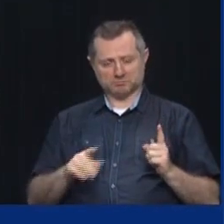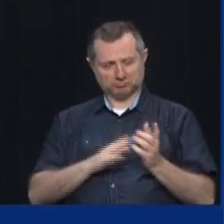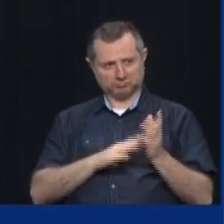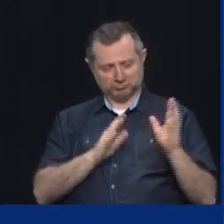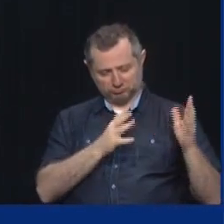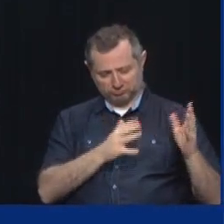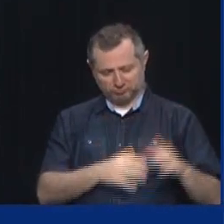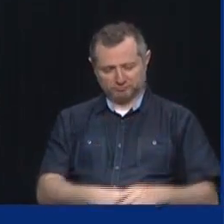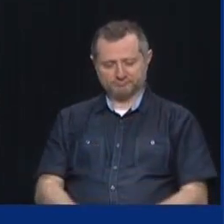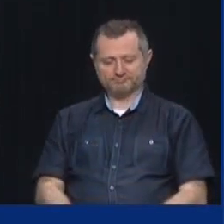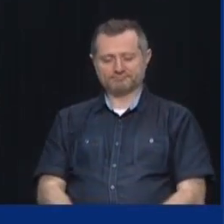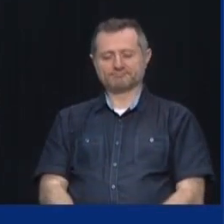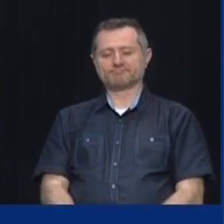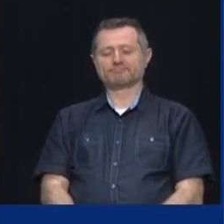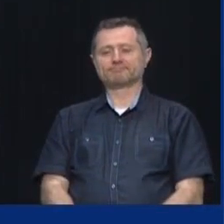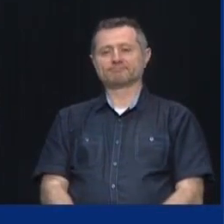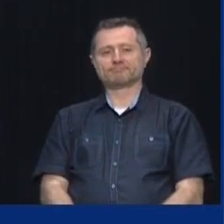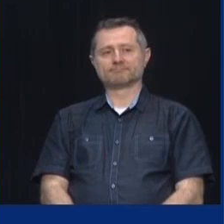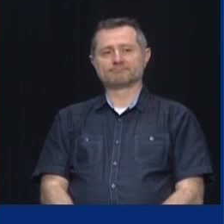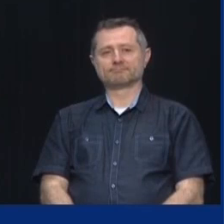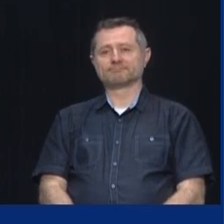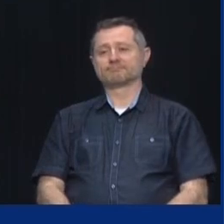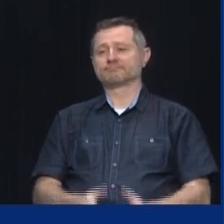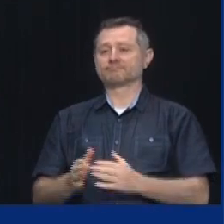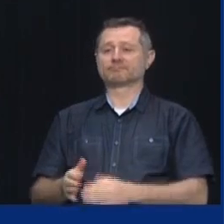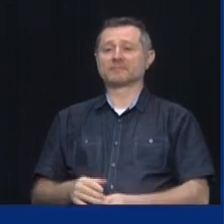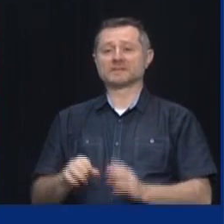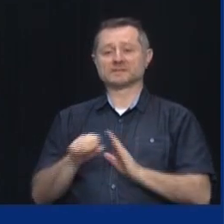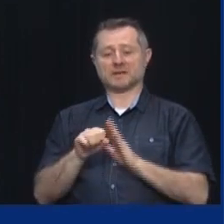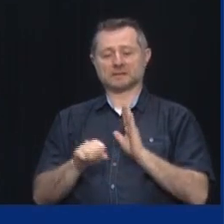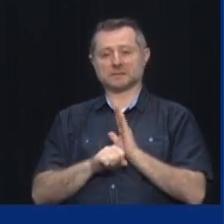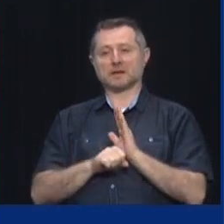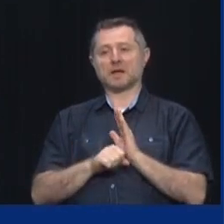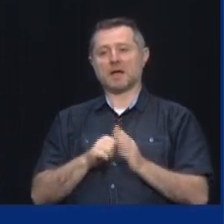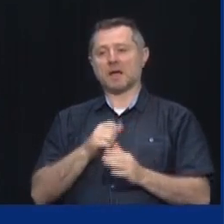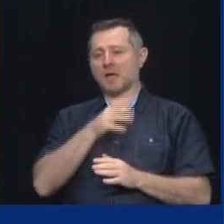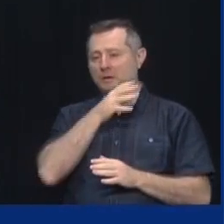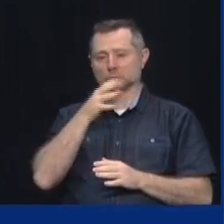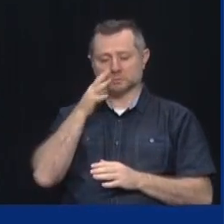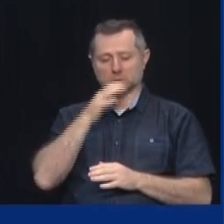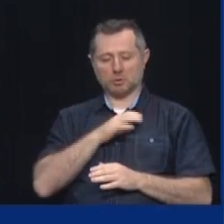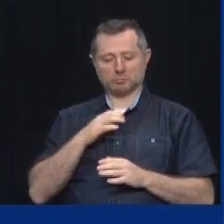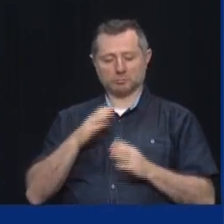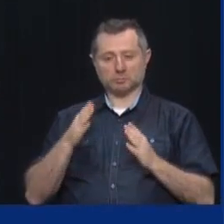LITTLE BIT. WE HAVE MARIE DOMINGUEZ.